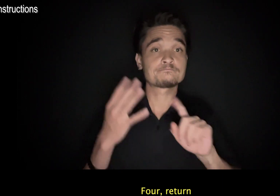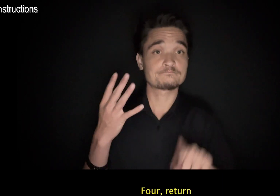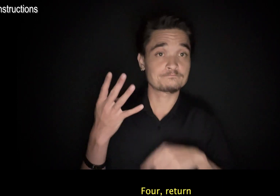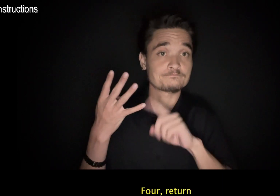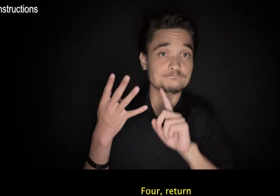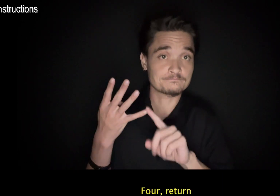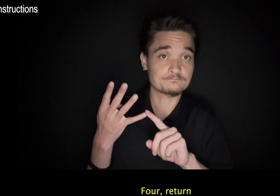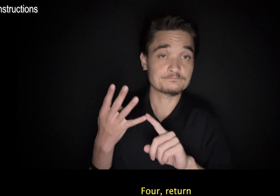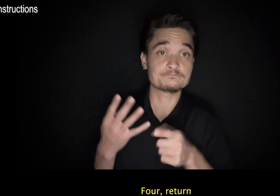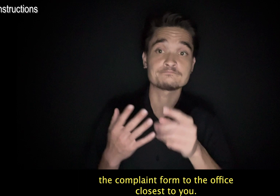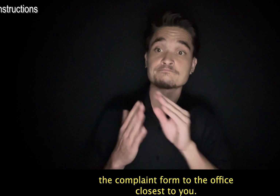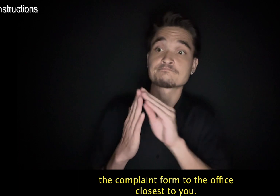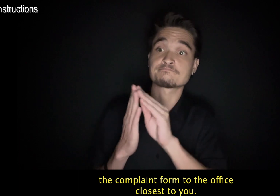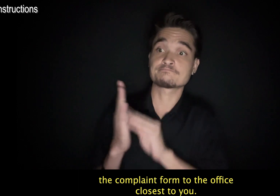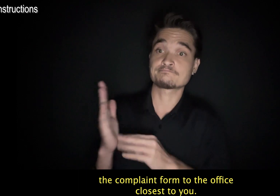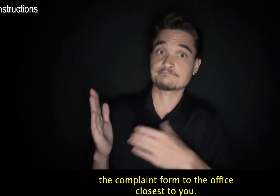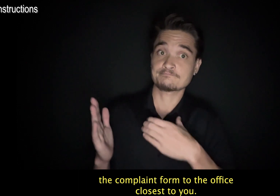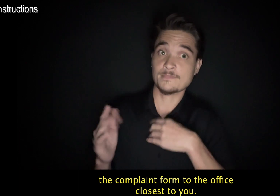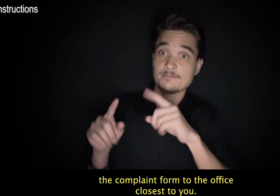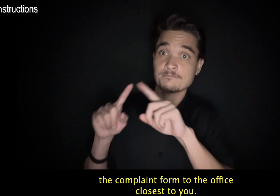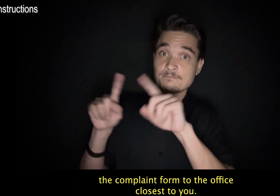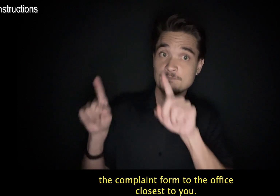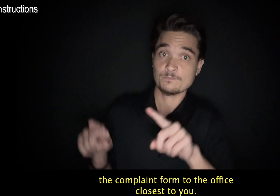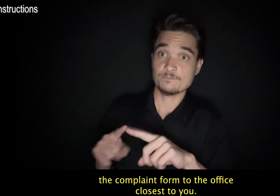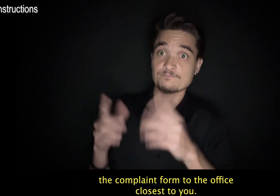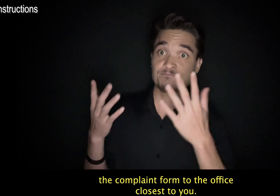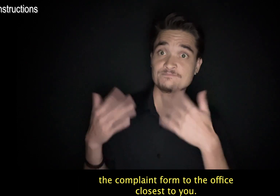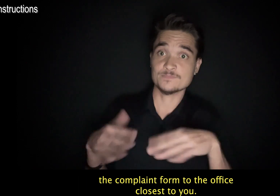Four, return the complaint form to the office closest to you.